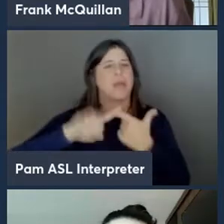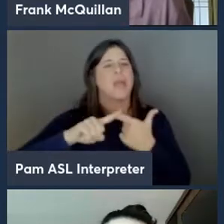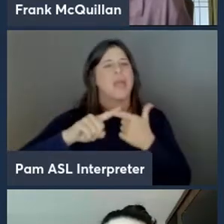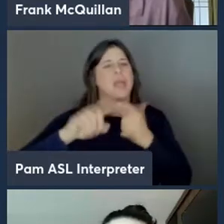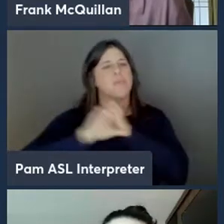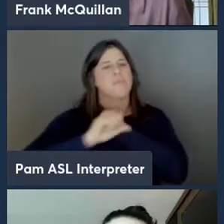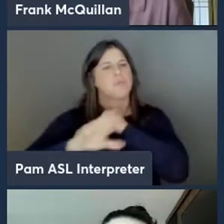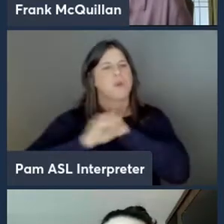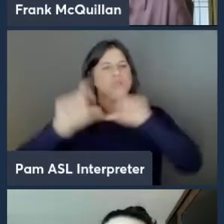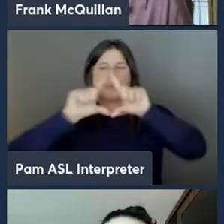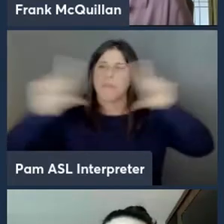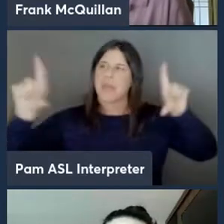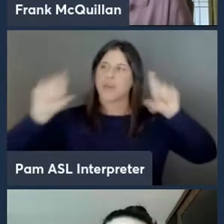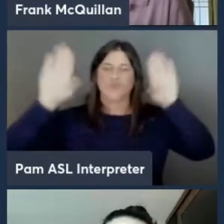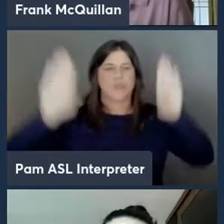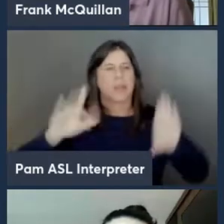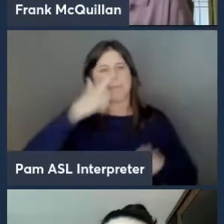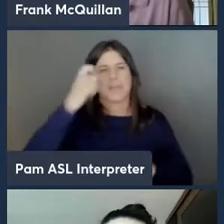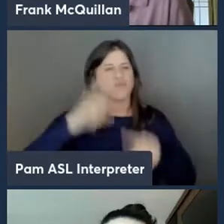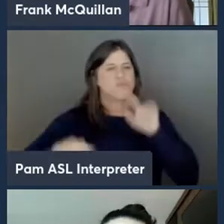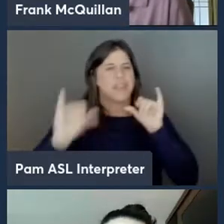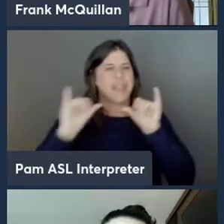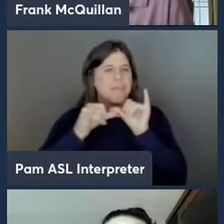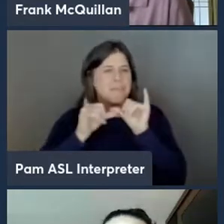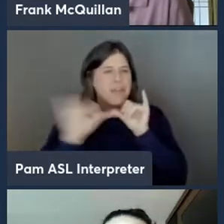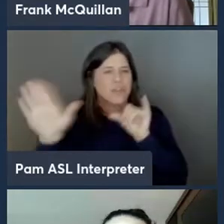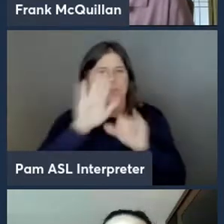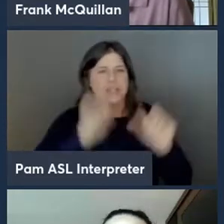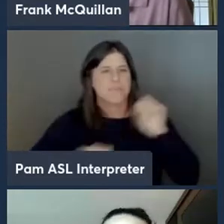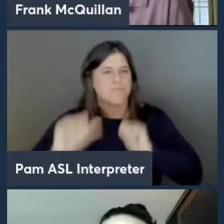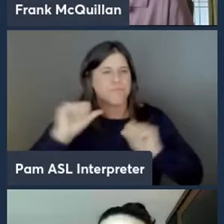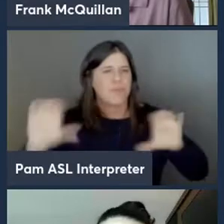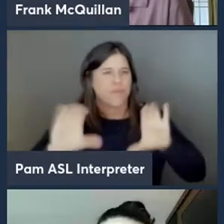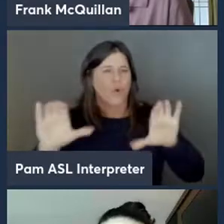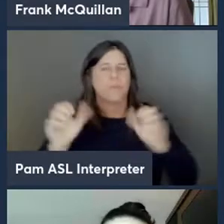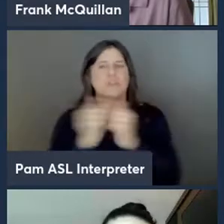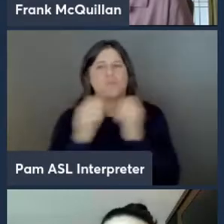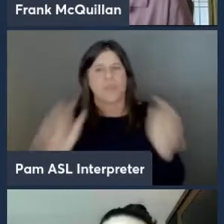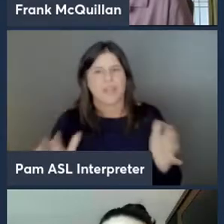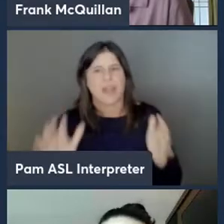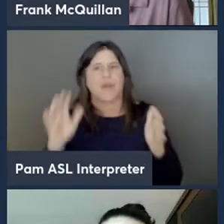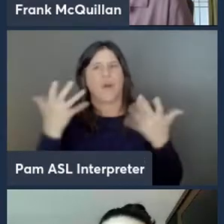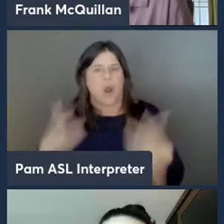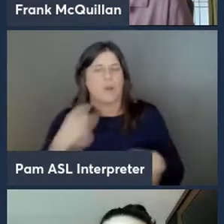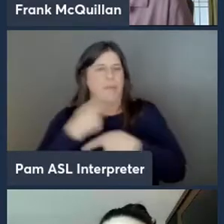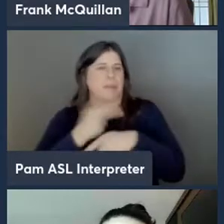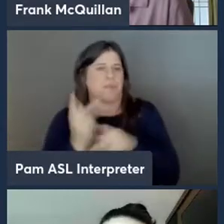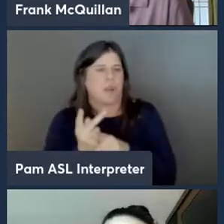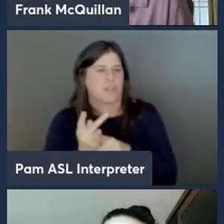because it's something you can measure the performance of without being in production. That's the only way you're gonna know how your customers